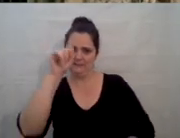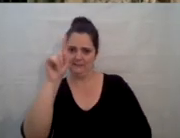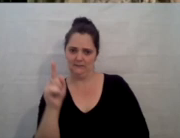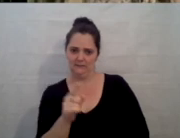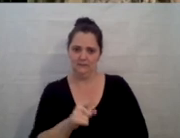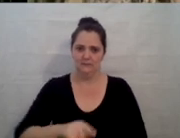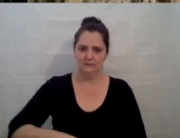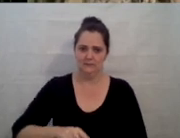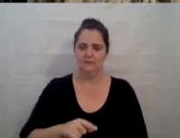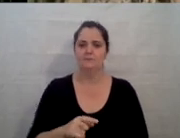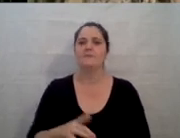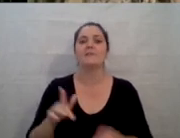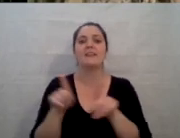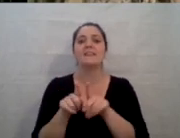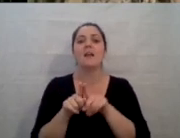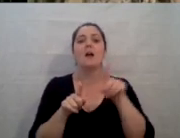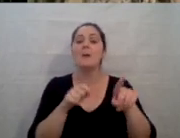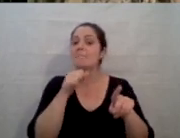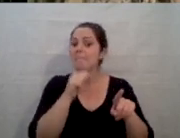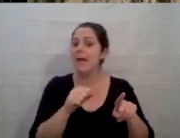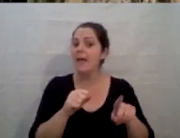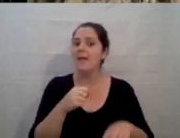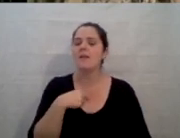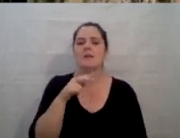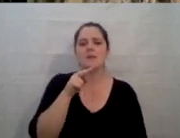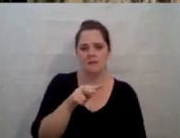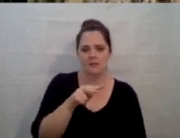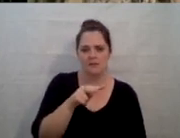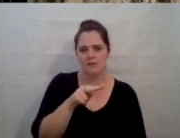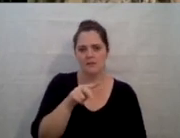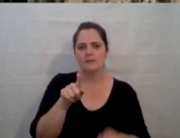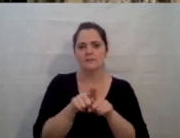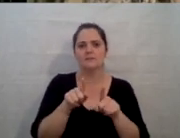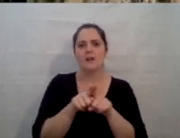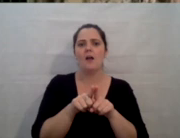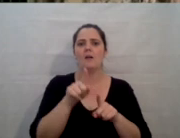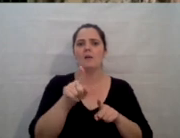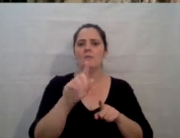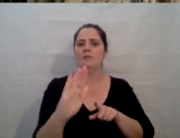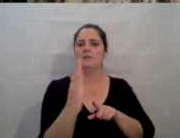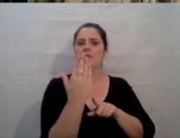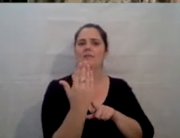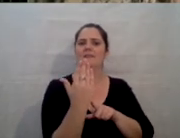Same thing with Aticus – I'm looking at Atticus, his weight-bearing leg is on the left as well, except he's giving us an anterior pose, a